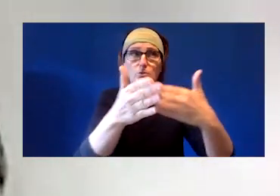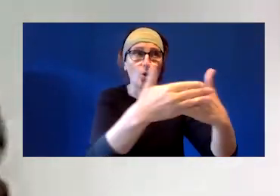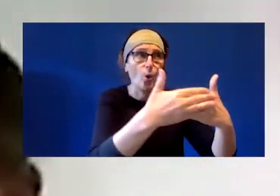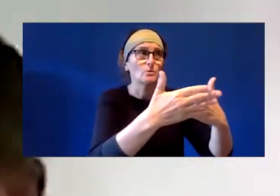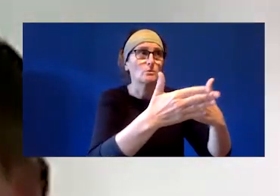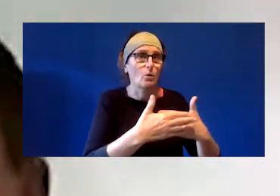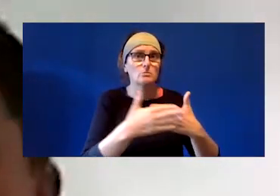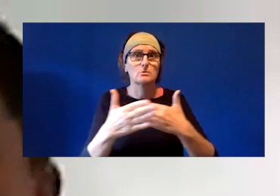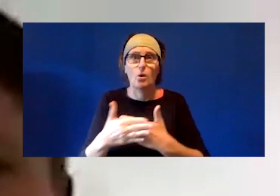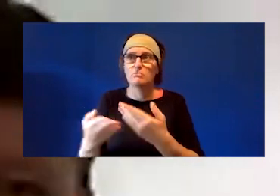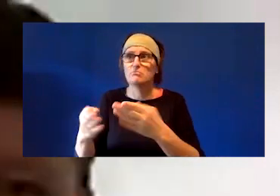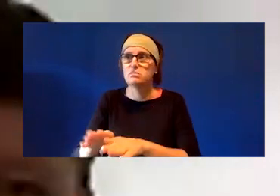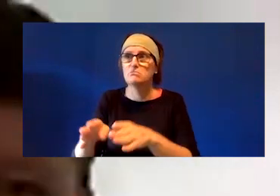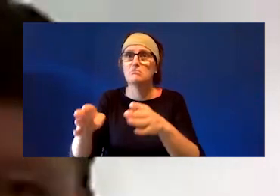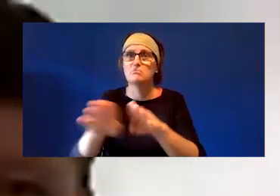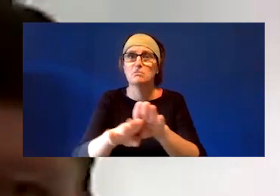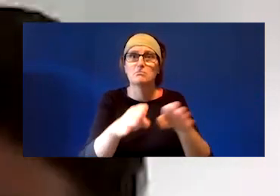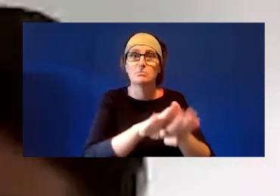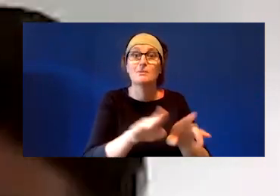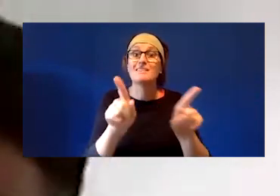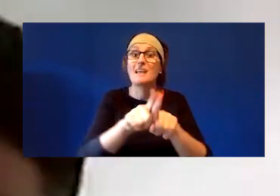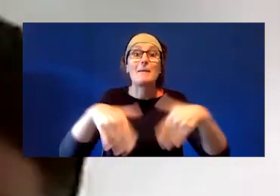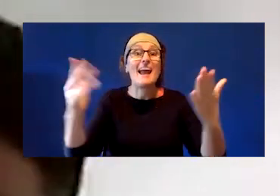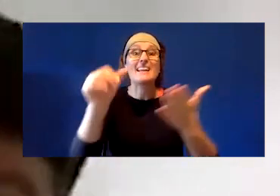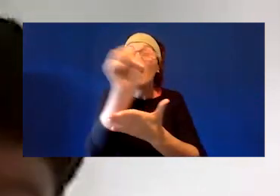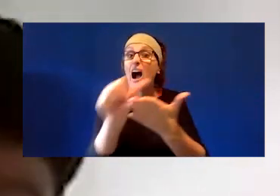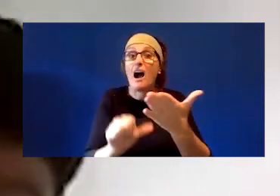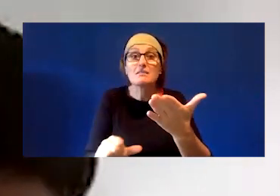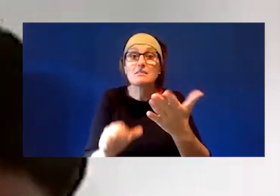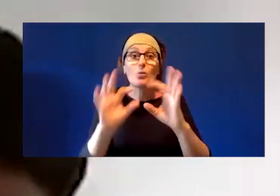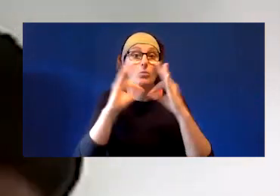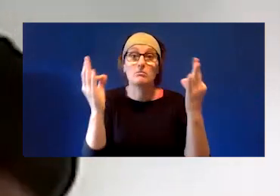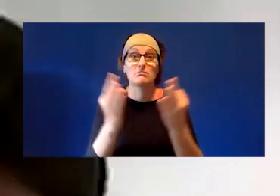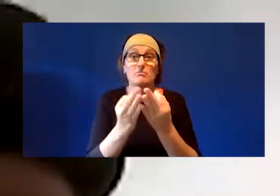saw in an article yesterday in the Guardian - has pretty much just evaporated overnight.